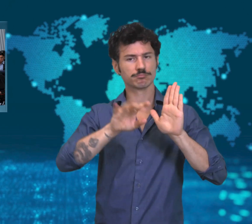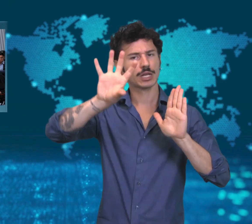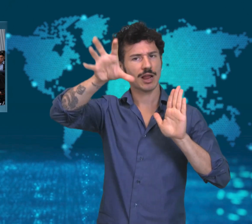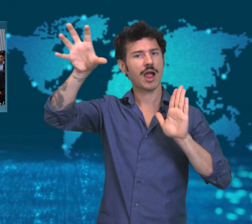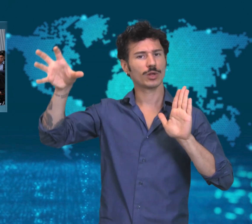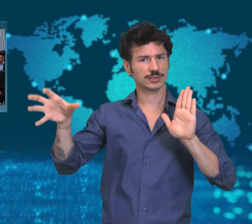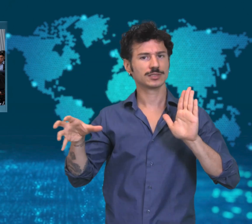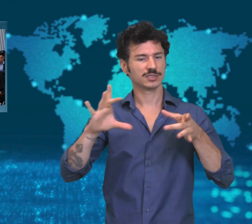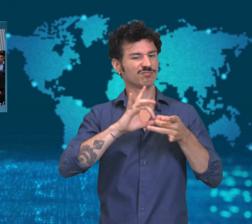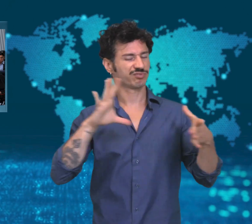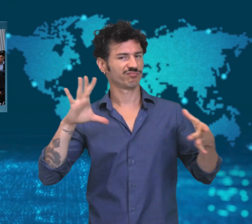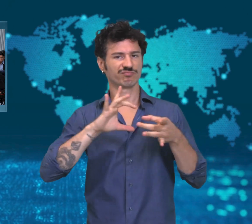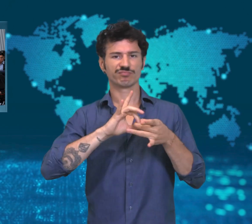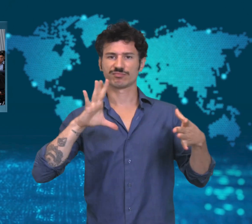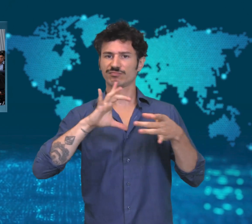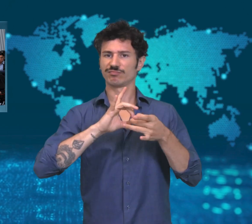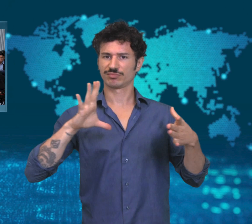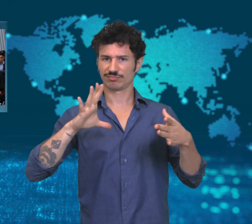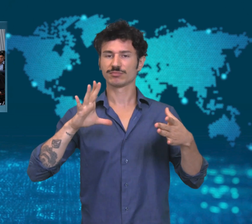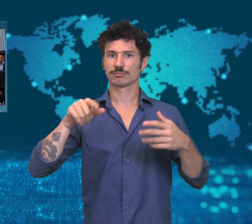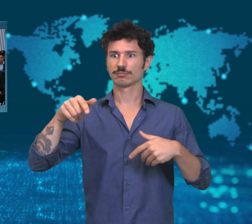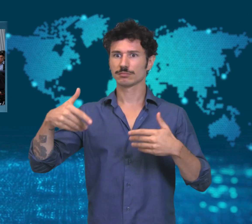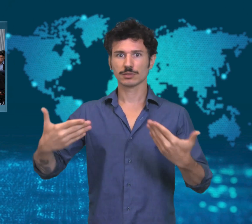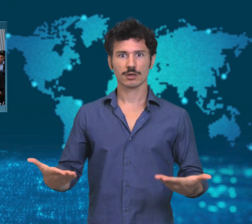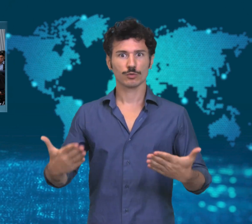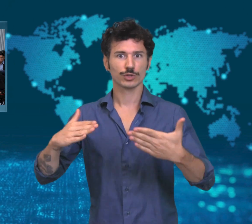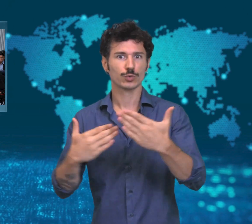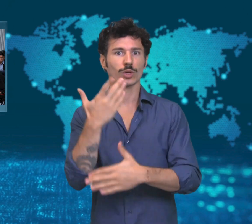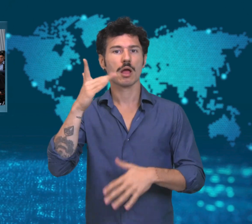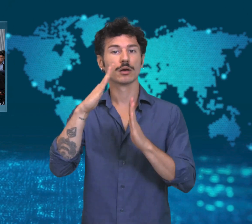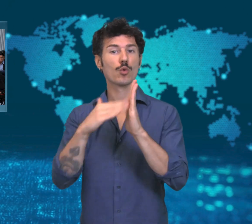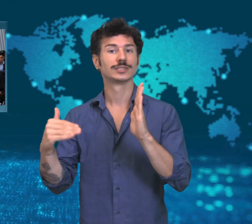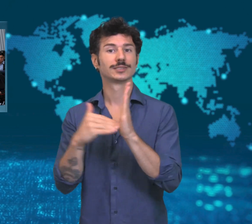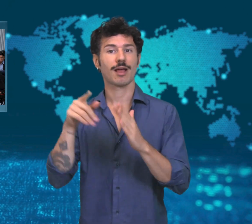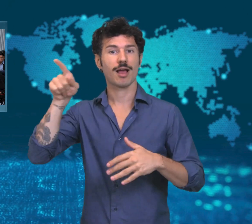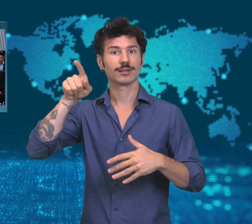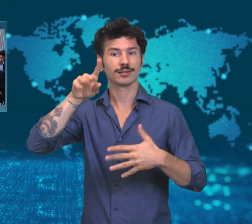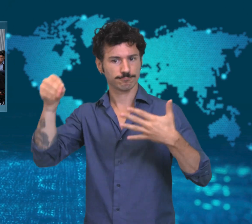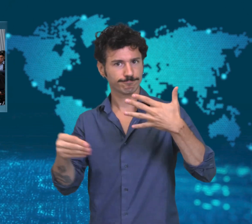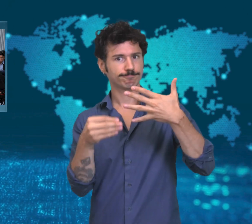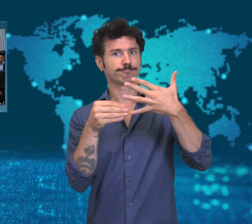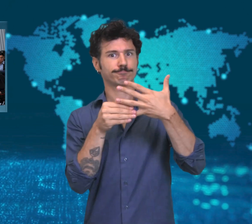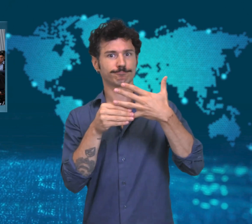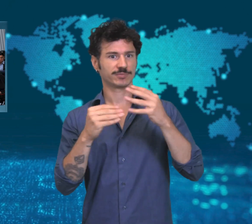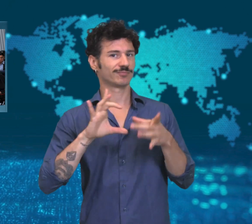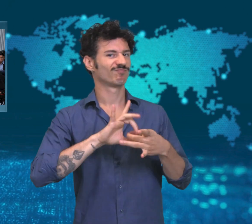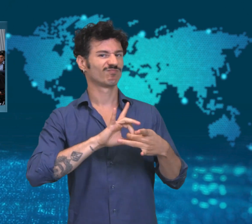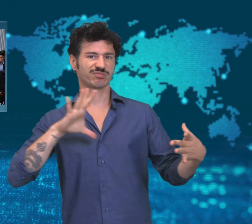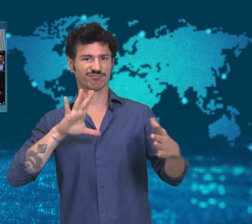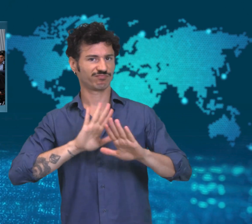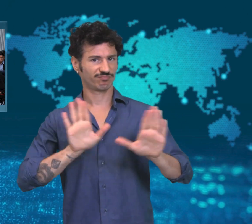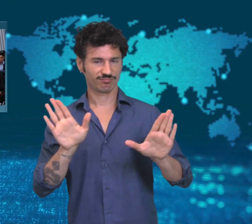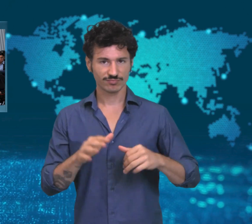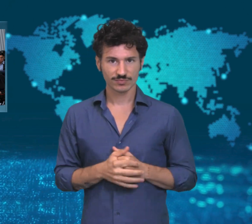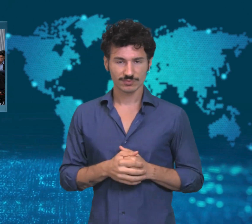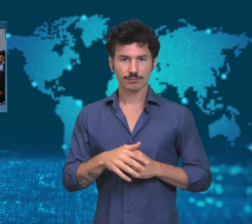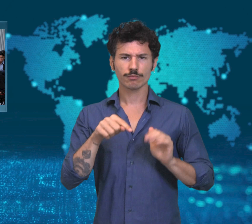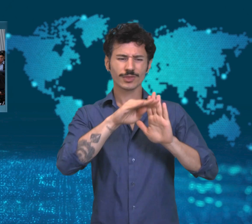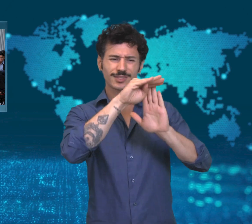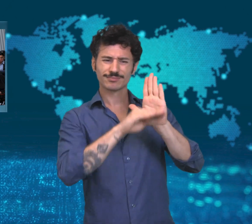An extradition treaty is an agreement between two countries that allows an